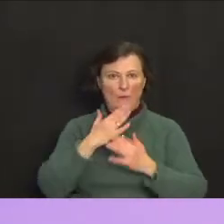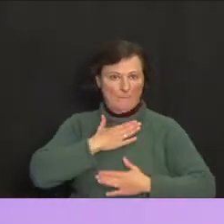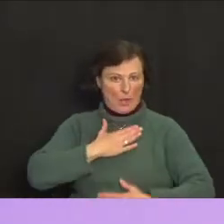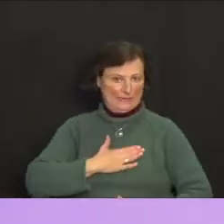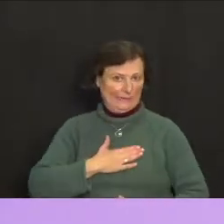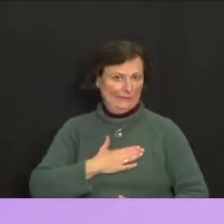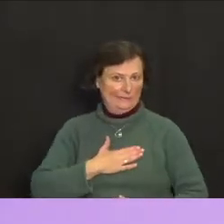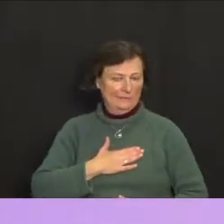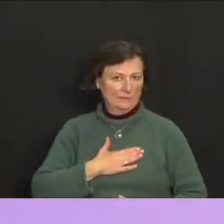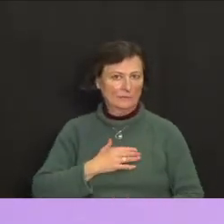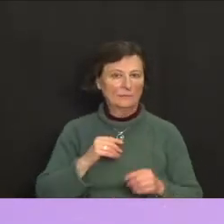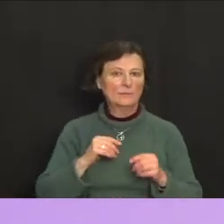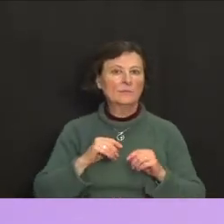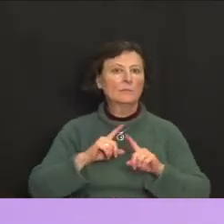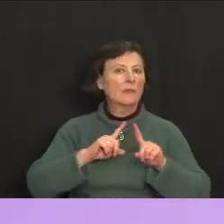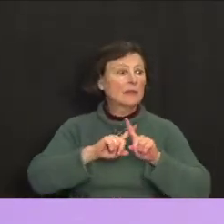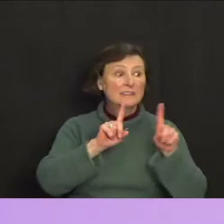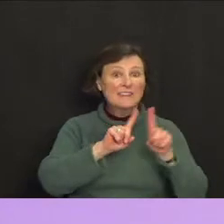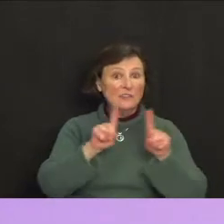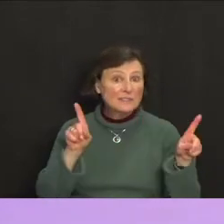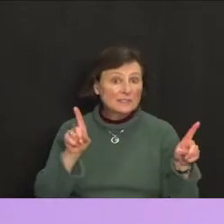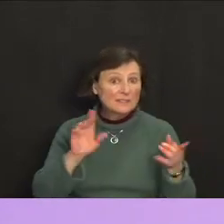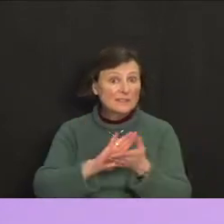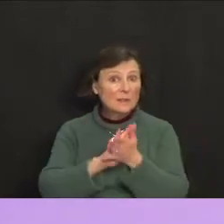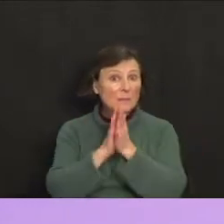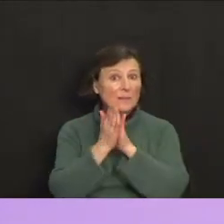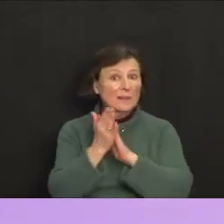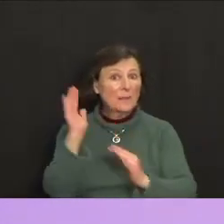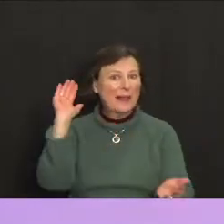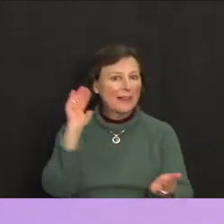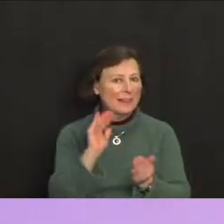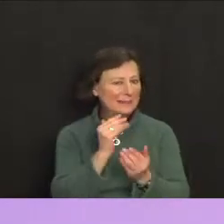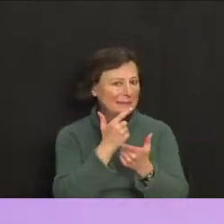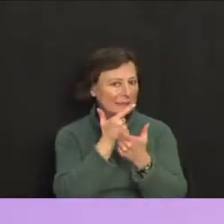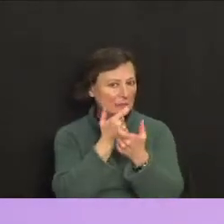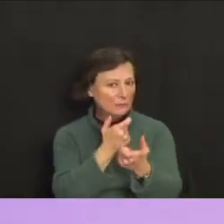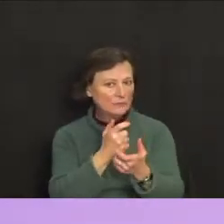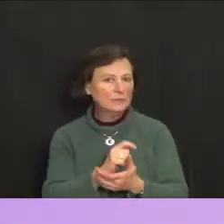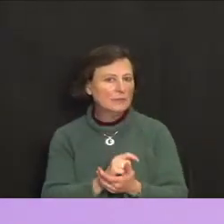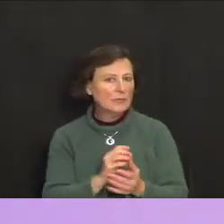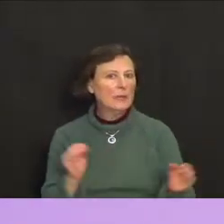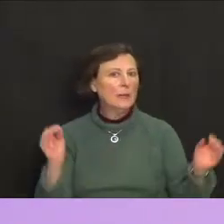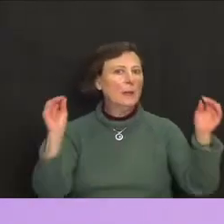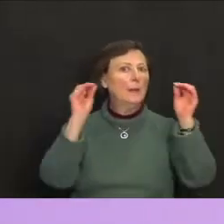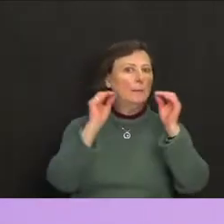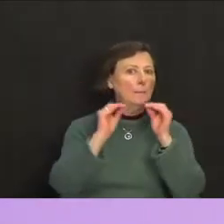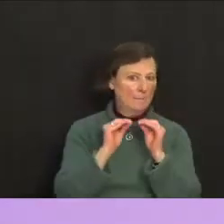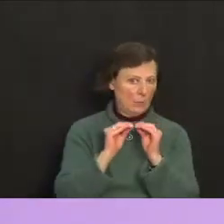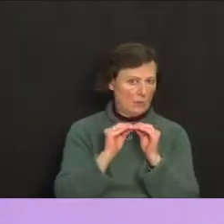Differences become less interesting and more disturbing.